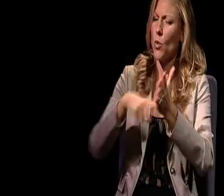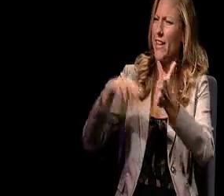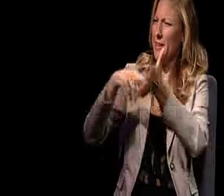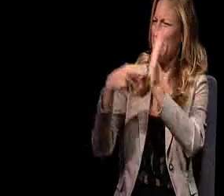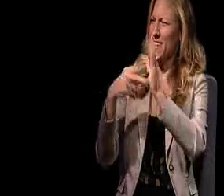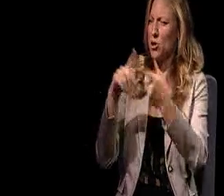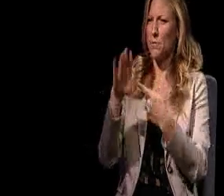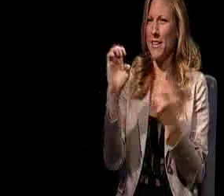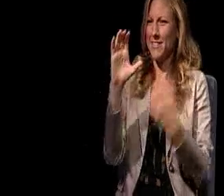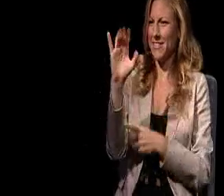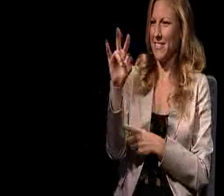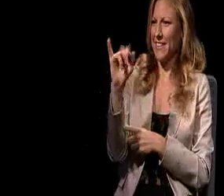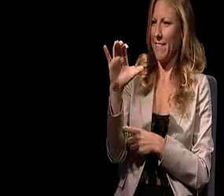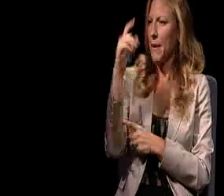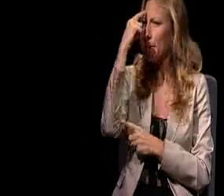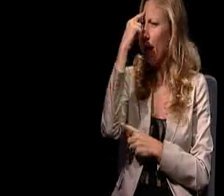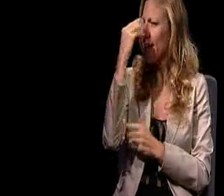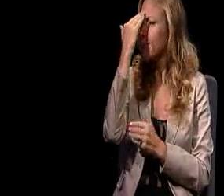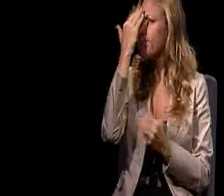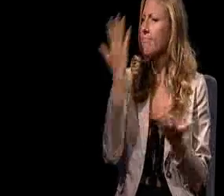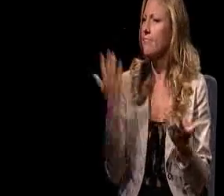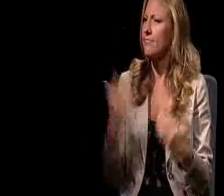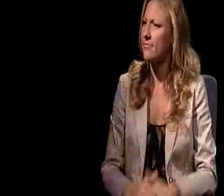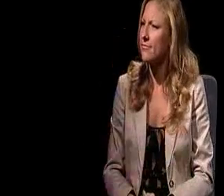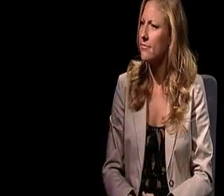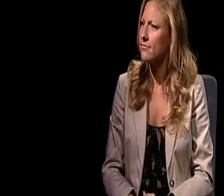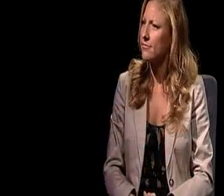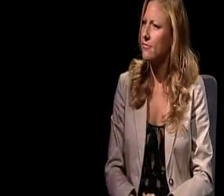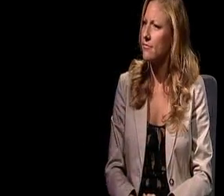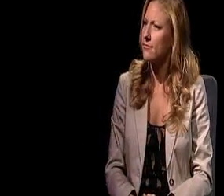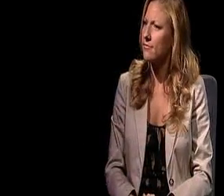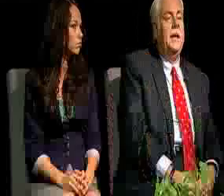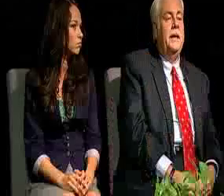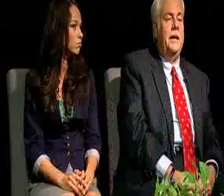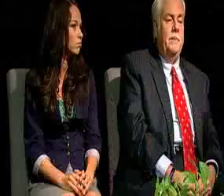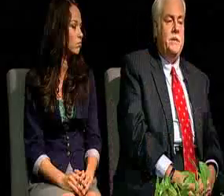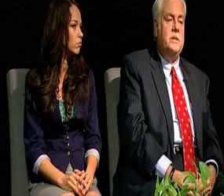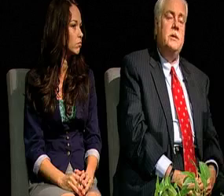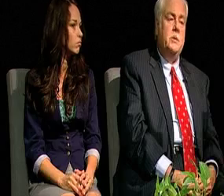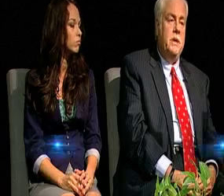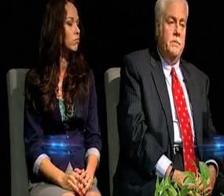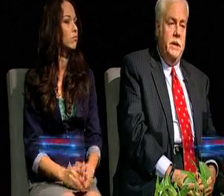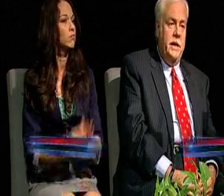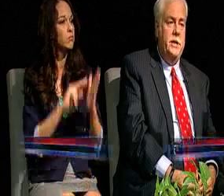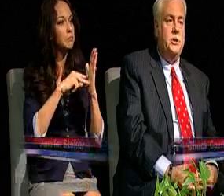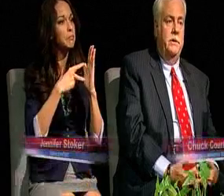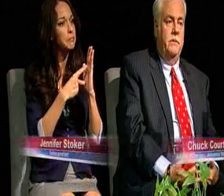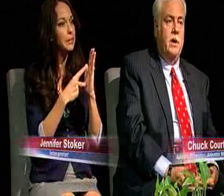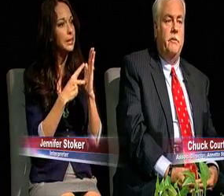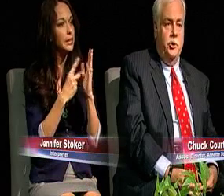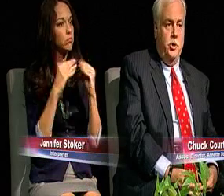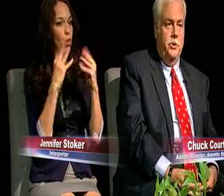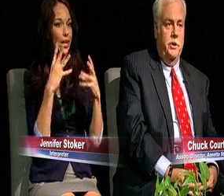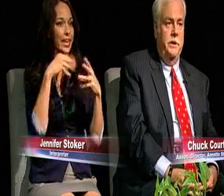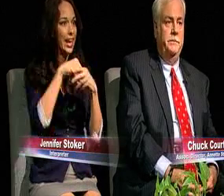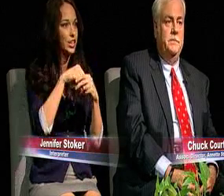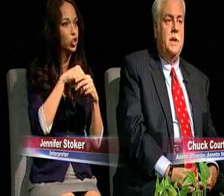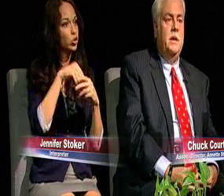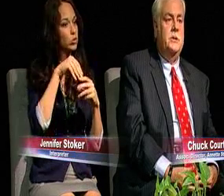Can you tell us what does it mean to become civic-minded? It means to become engaged and involved in your community,